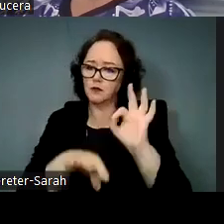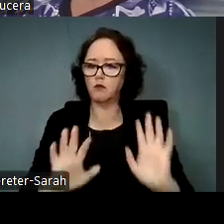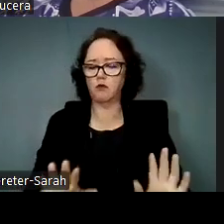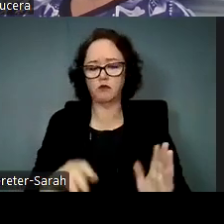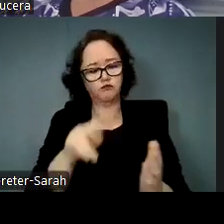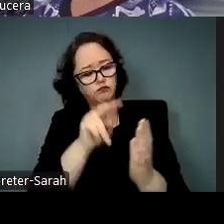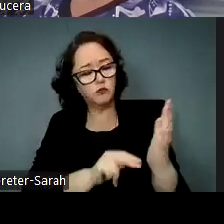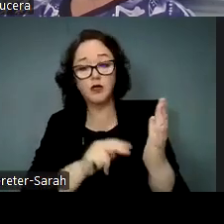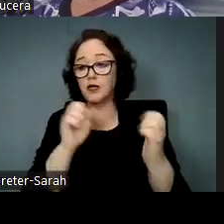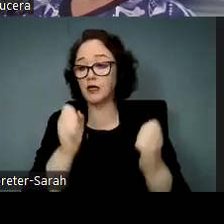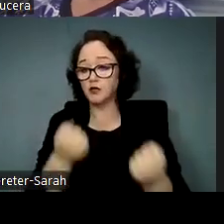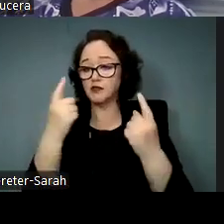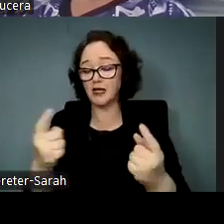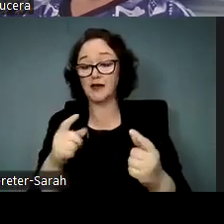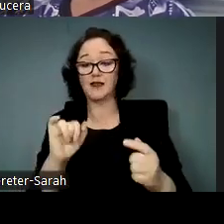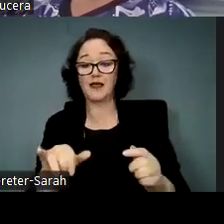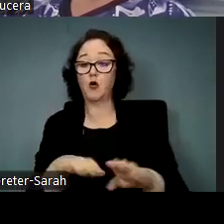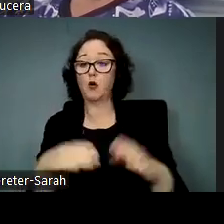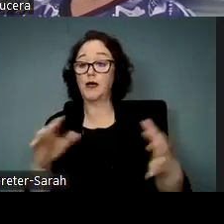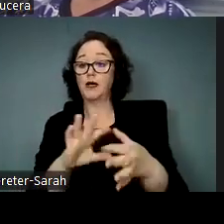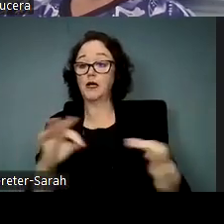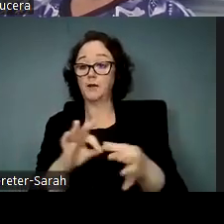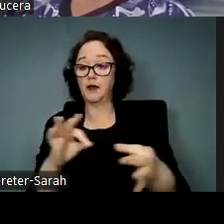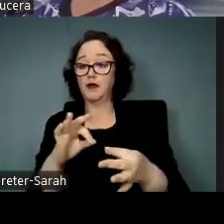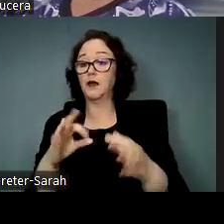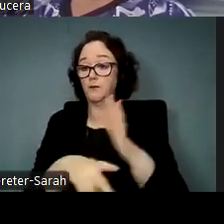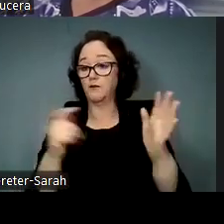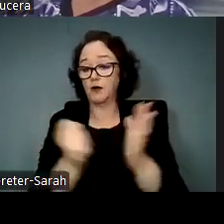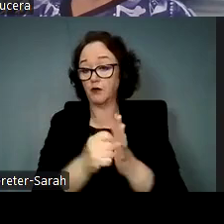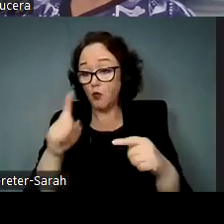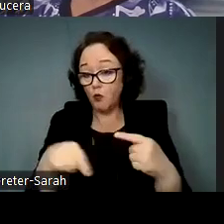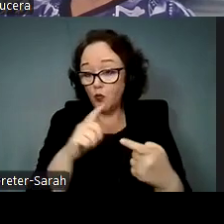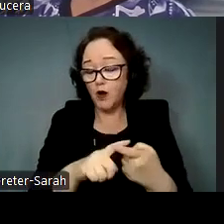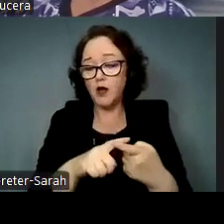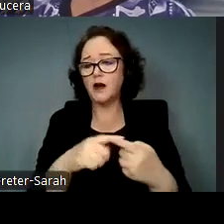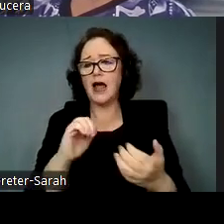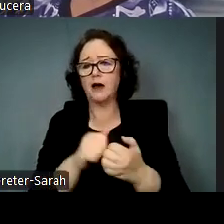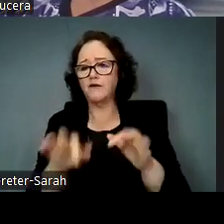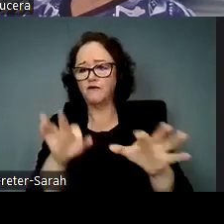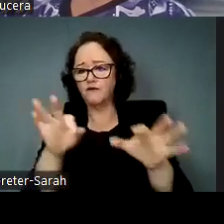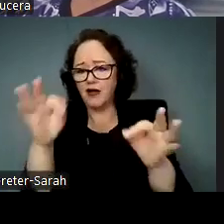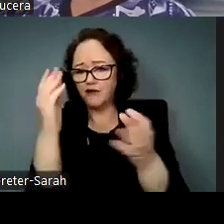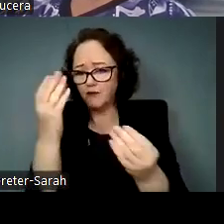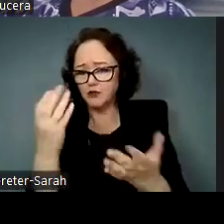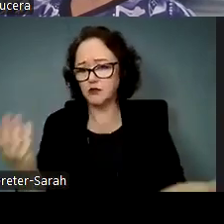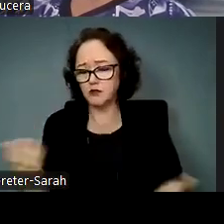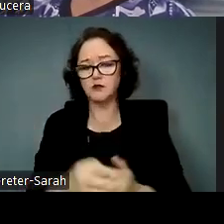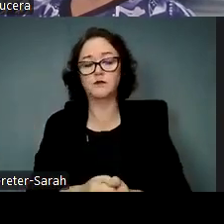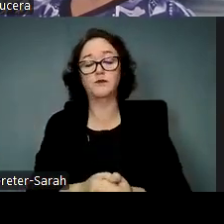commenting period is, and how to find everything. And then there's also the general difficulties with the waiver